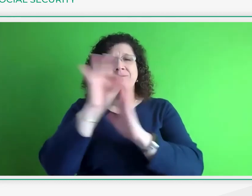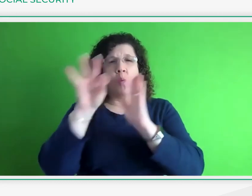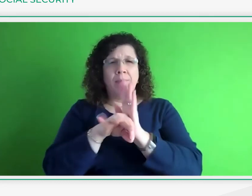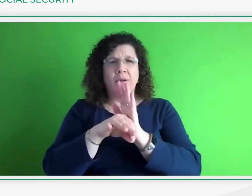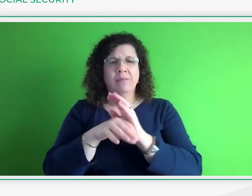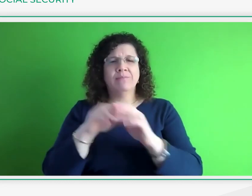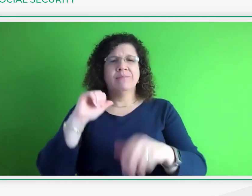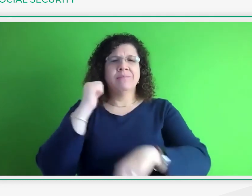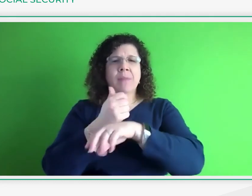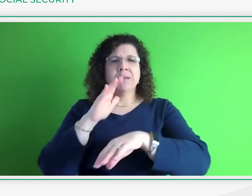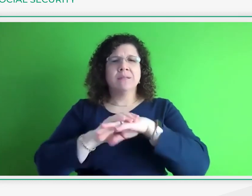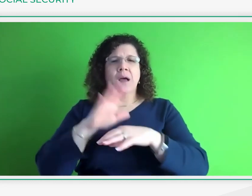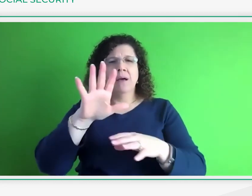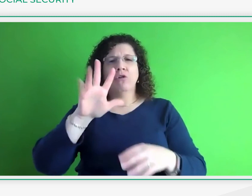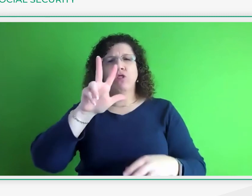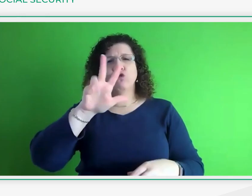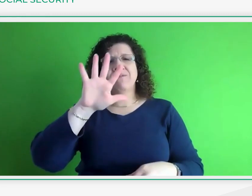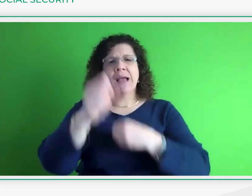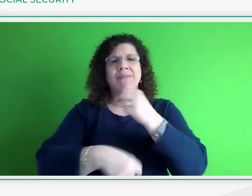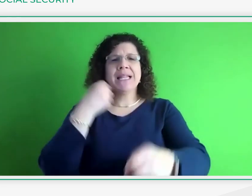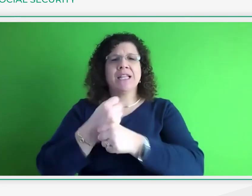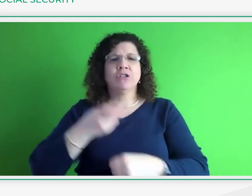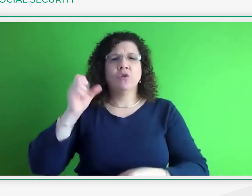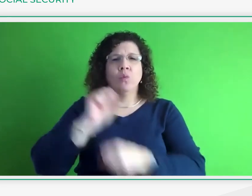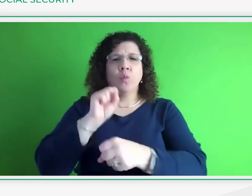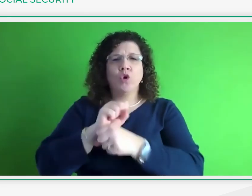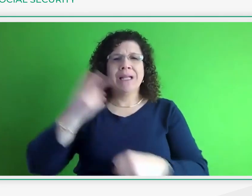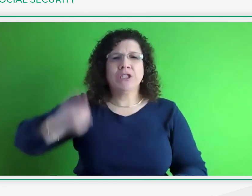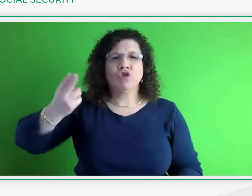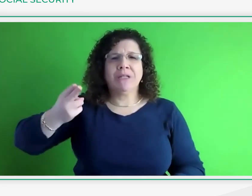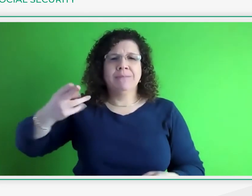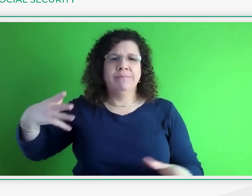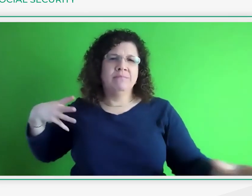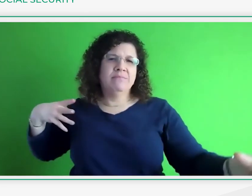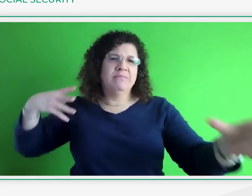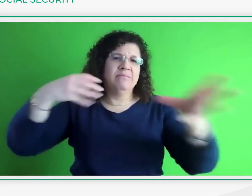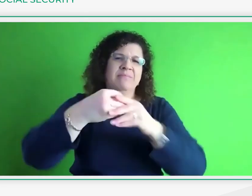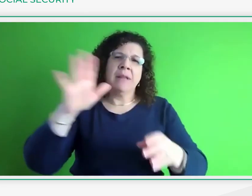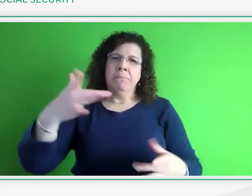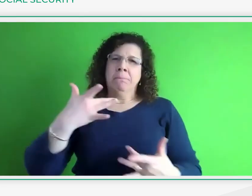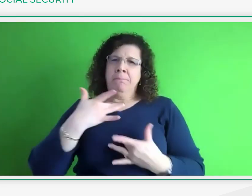Social Security uses a formula. And that's based on the 35 years of work history that you have had.